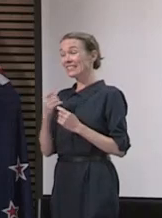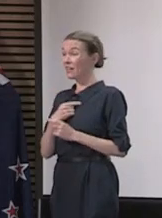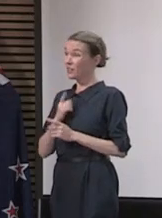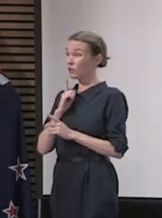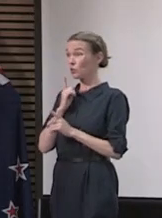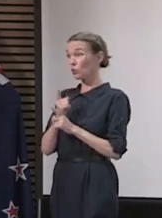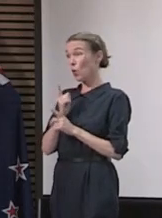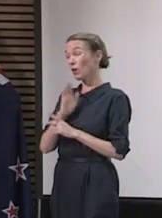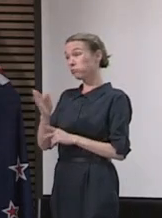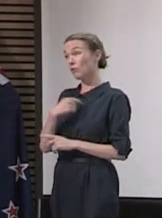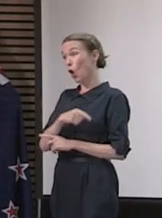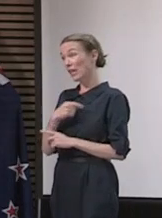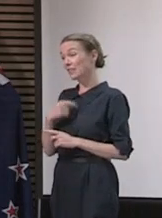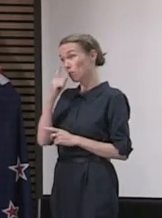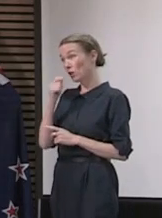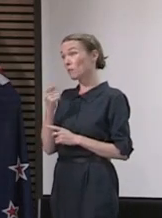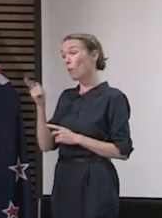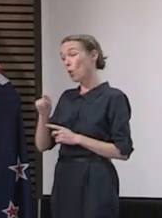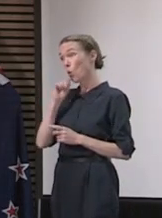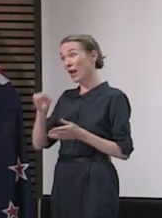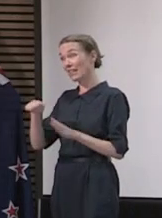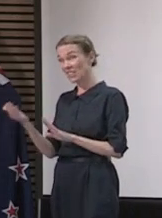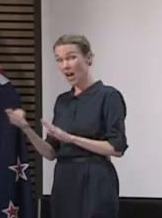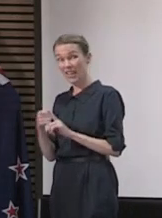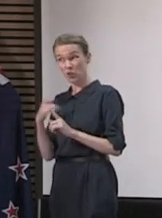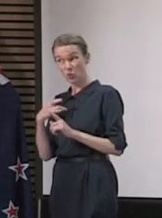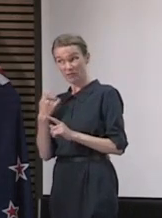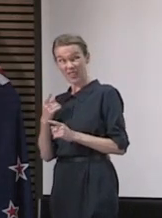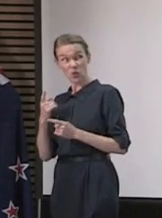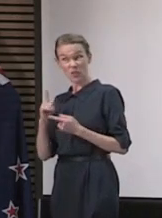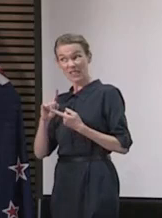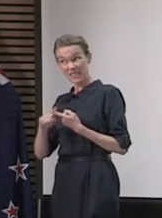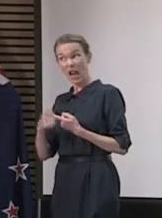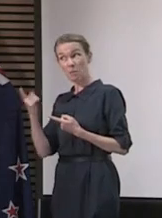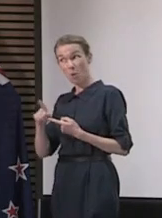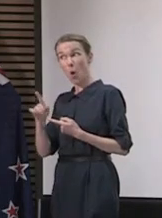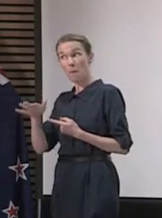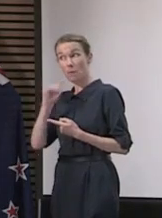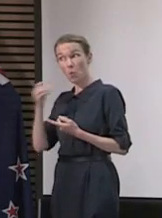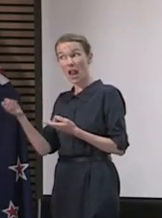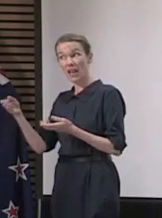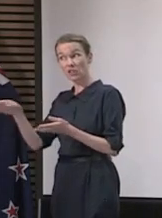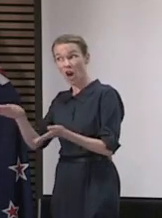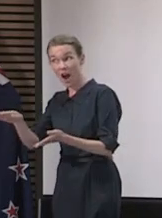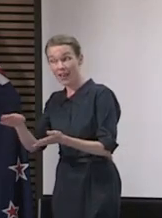said it is possible we are seeing more deaths, as this is still quite - have we passed the worst of it with these